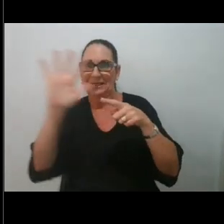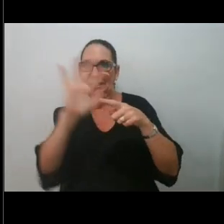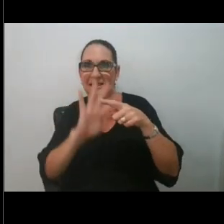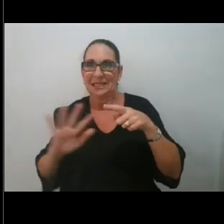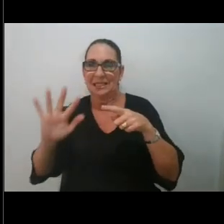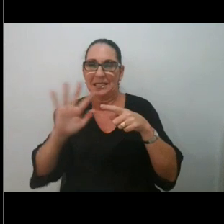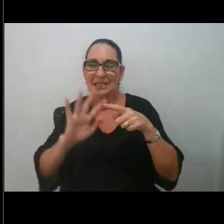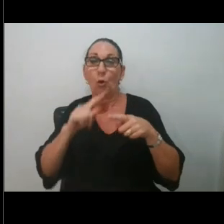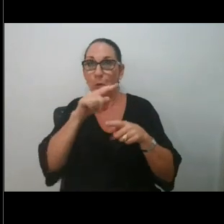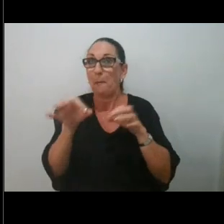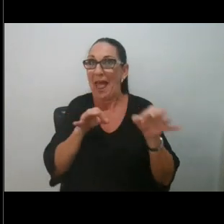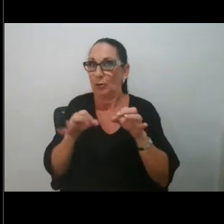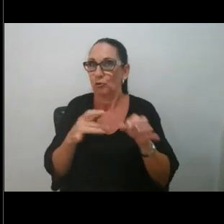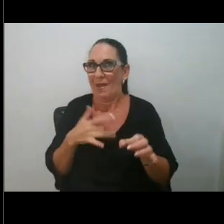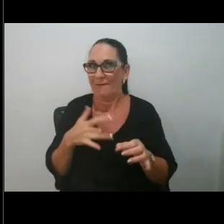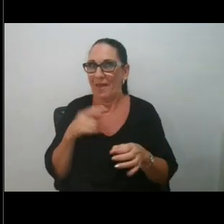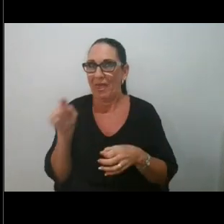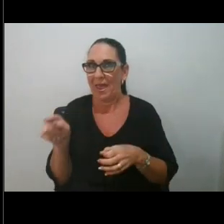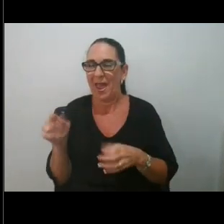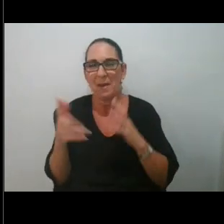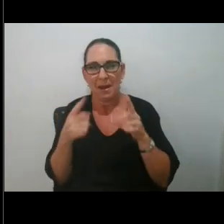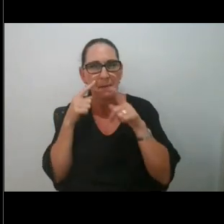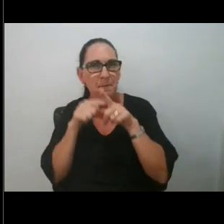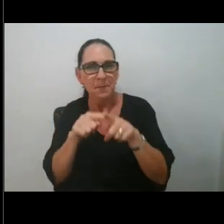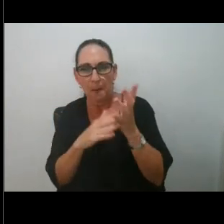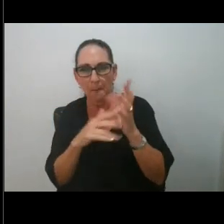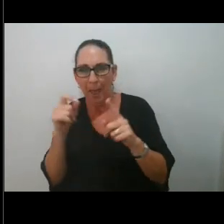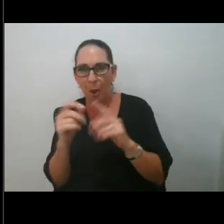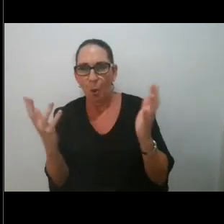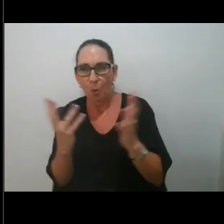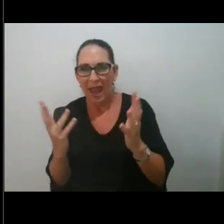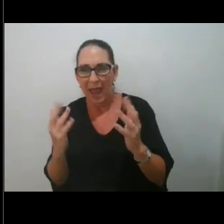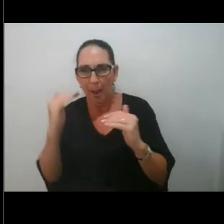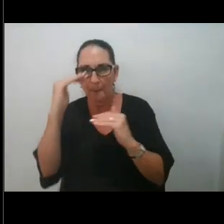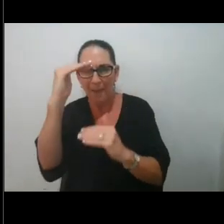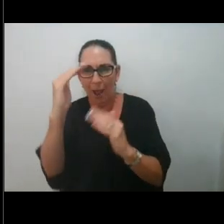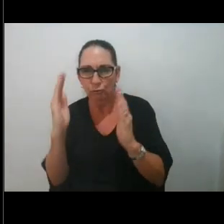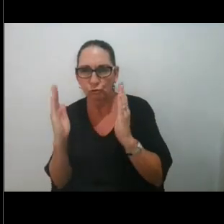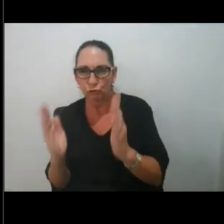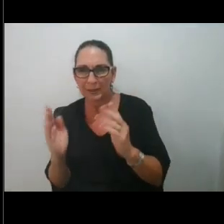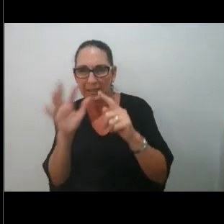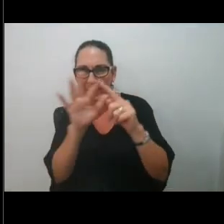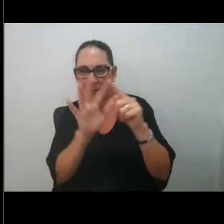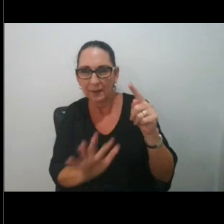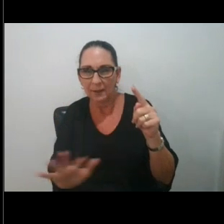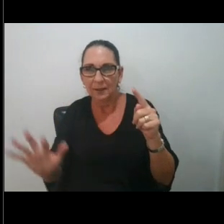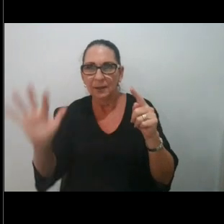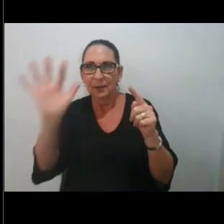sort of boundary um which the uh Drug and Alcohol Court works within but again because of what I've